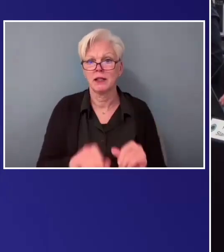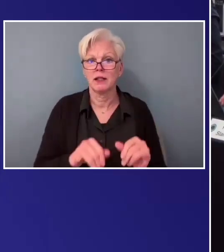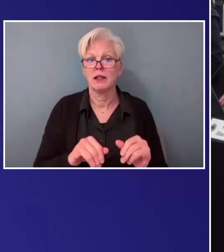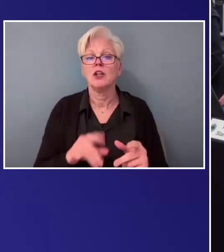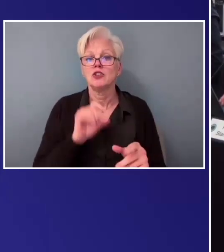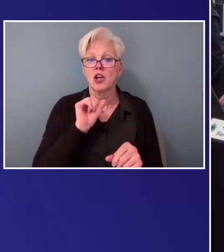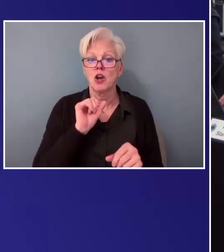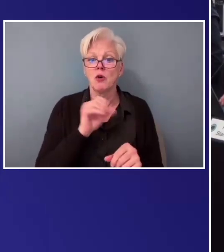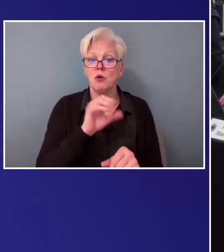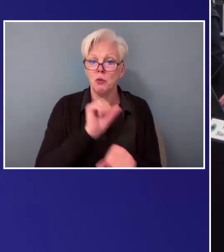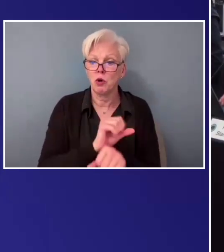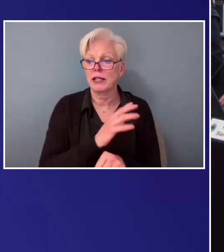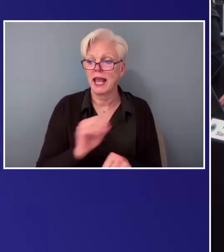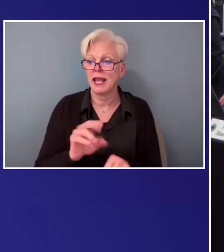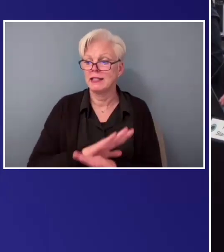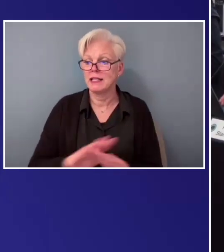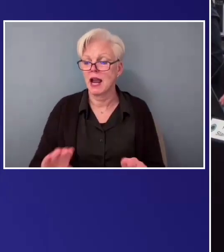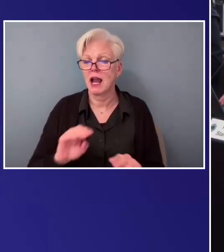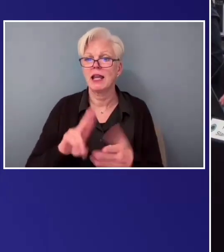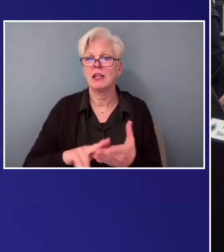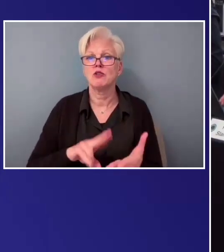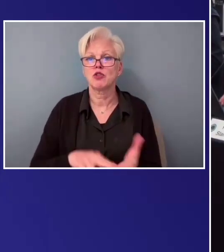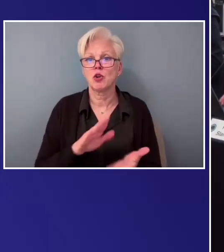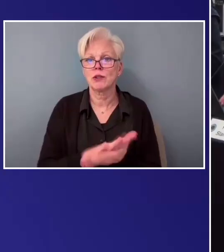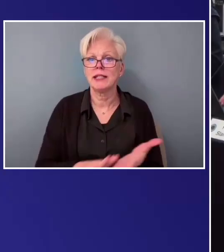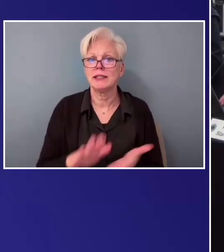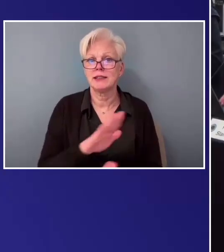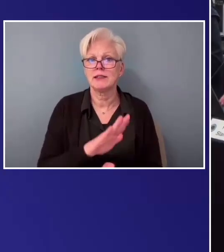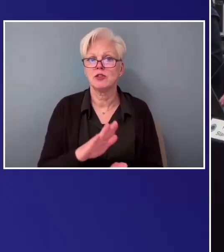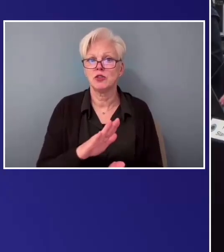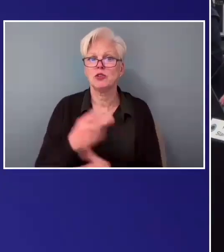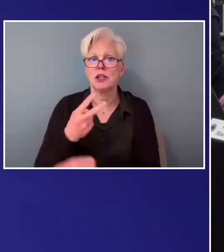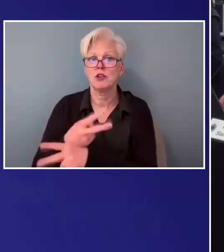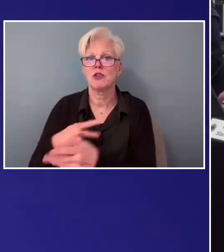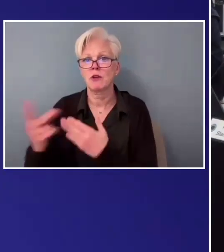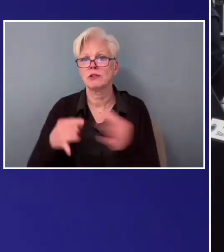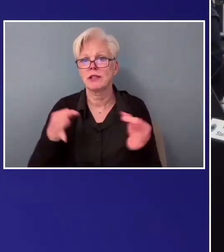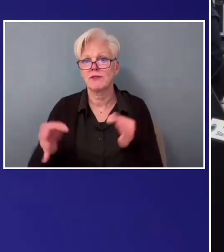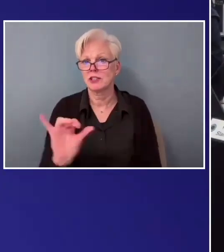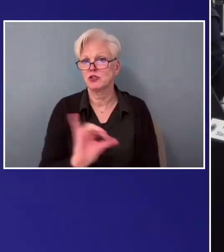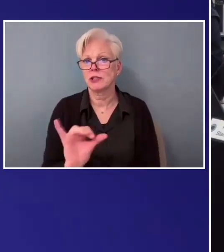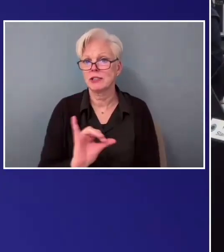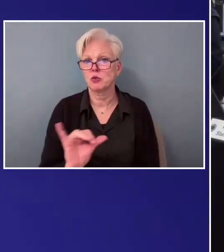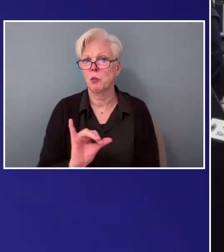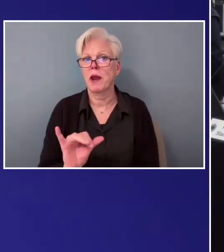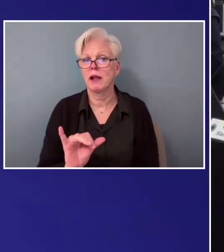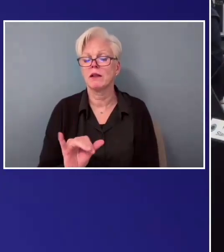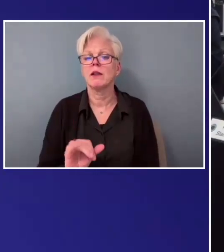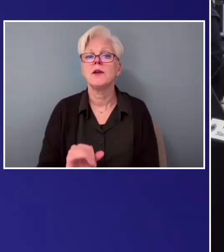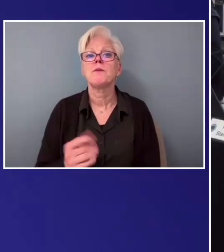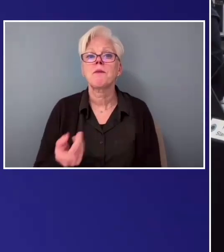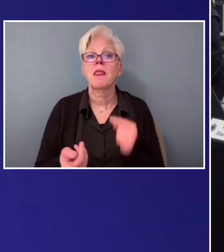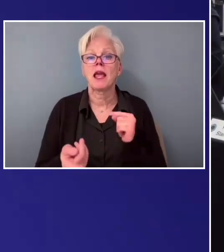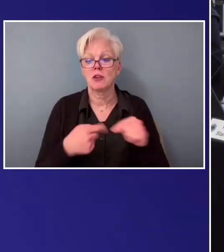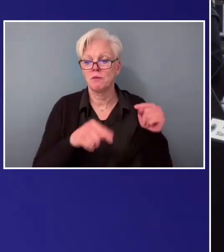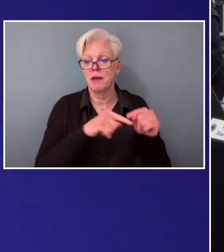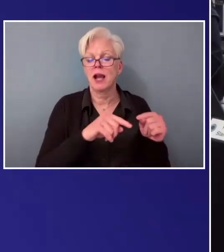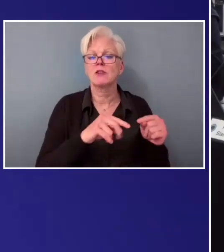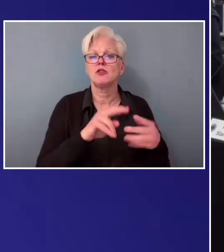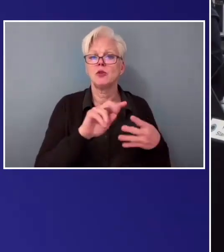institution in the graduate programs definition as well. Similarly, going back to that definition for undergraduate programs and Roman